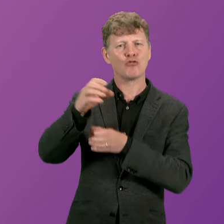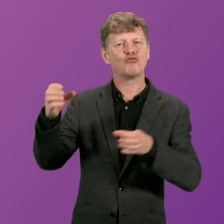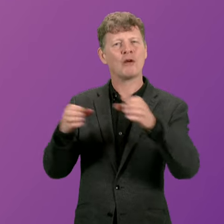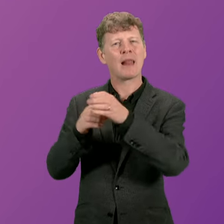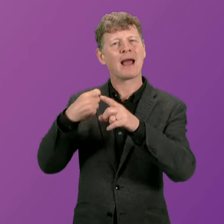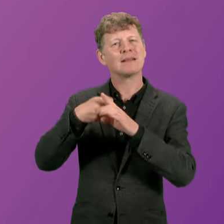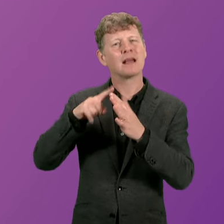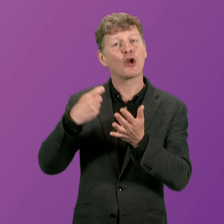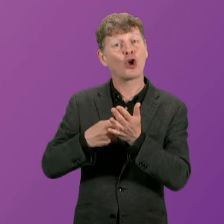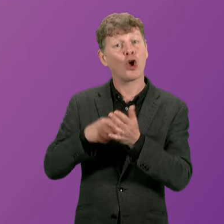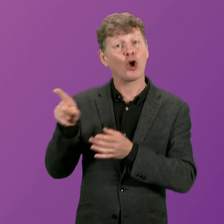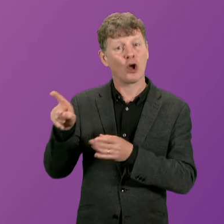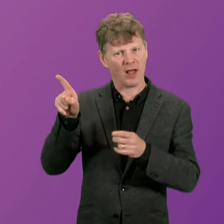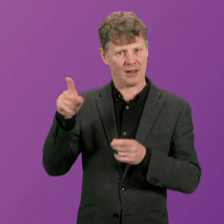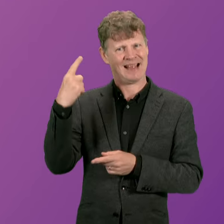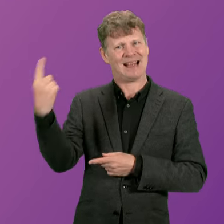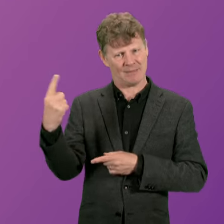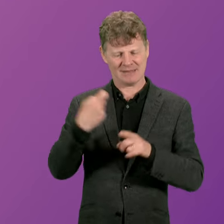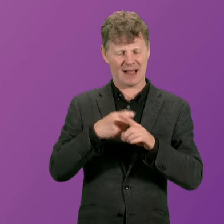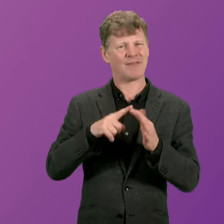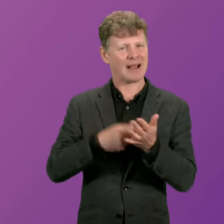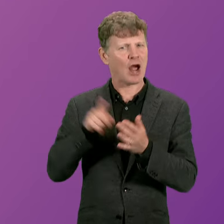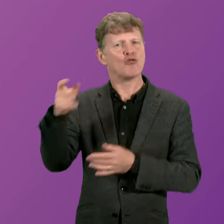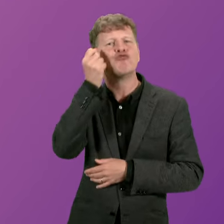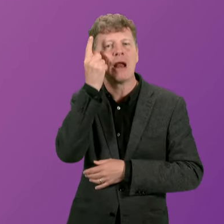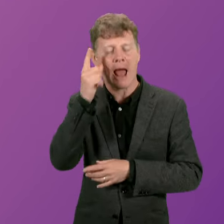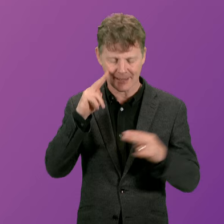Mr Kerr withdrew from it because he had prejudiced his position,